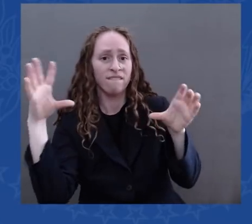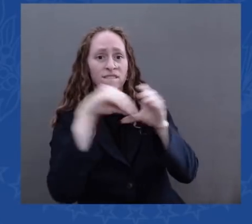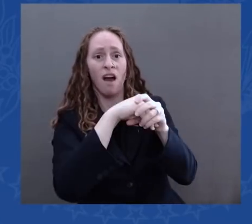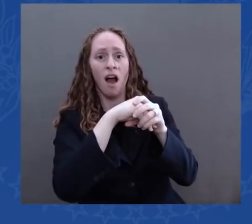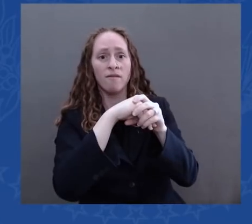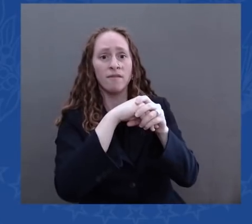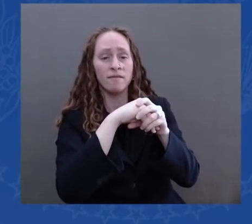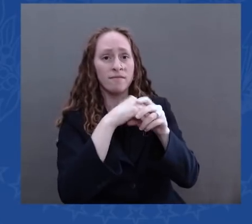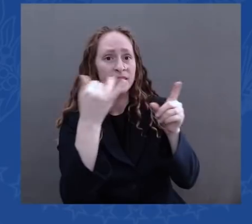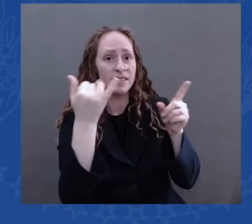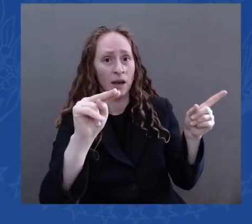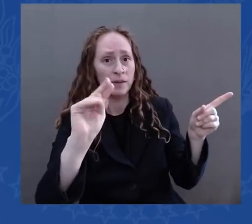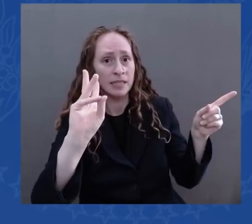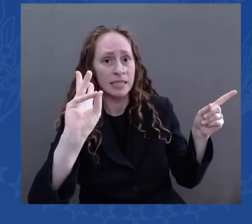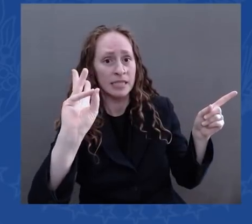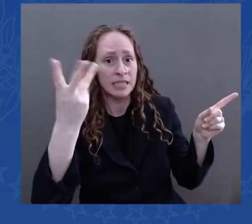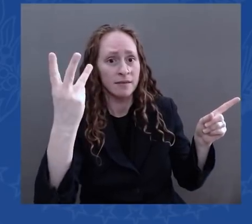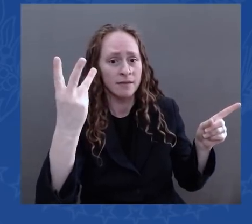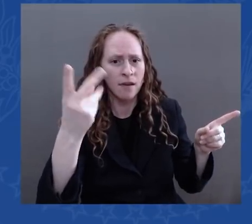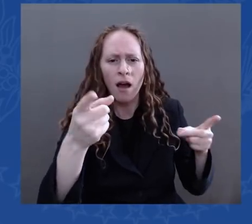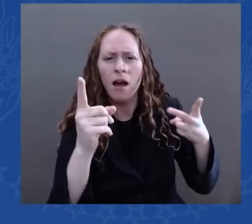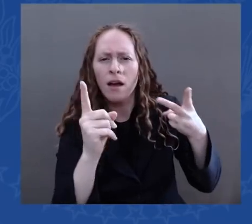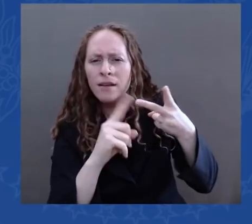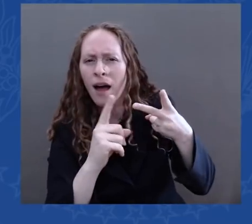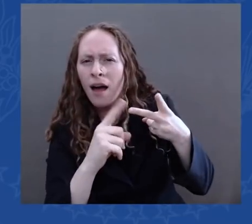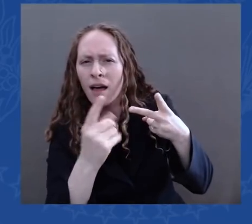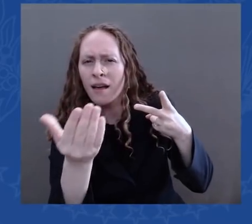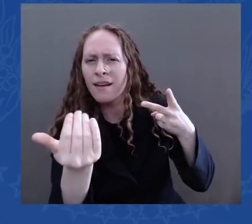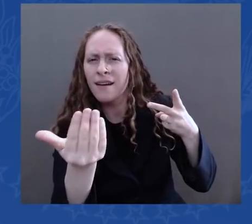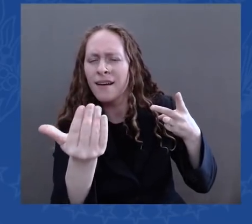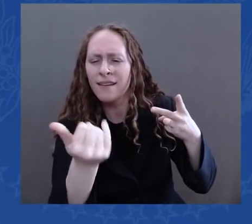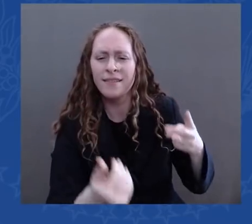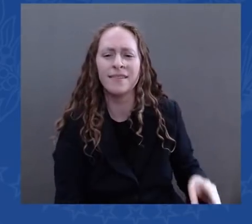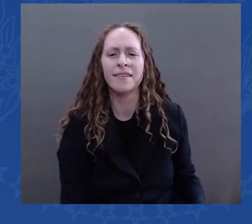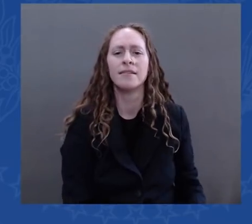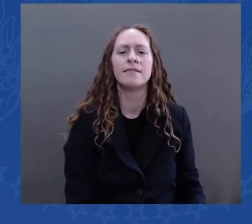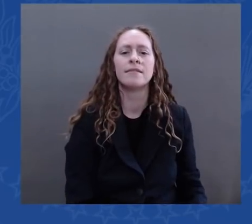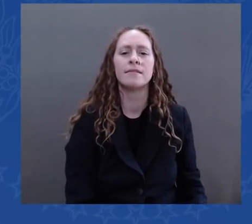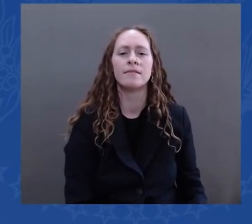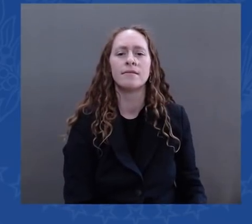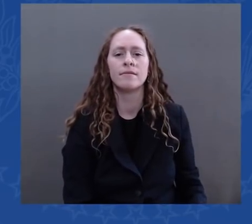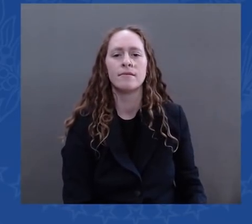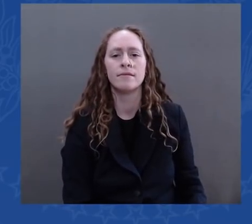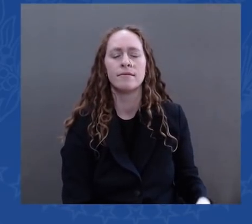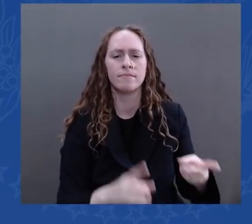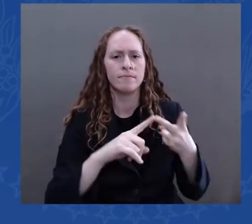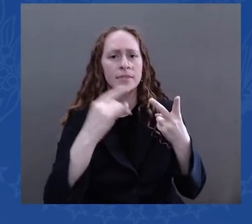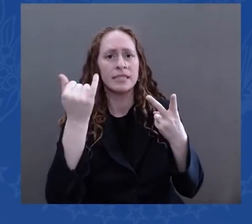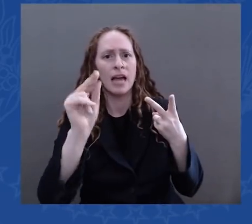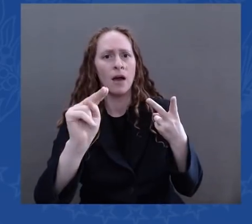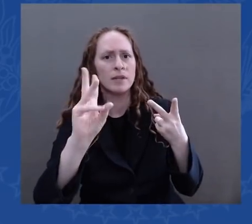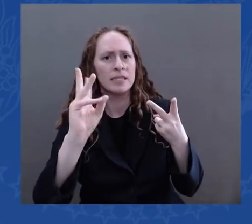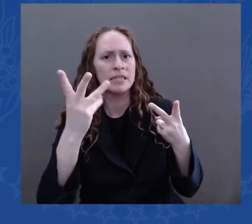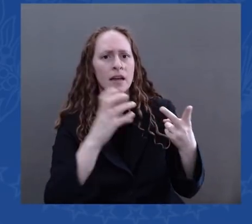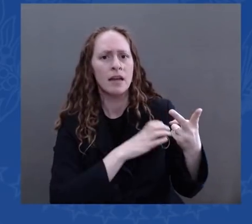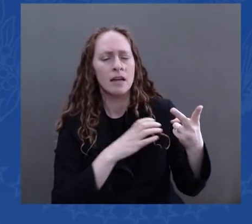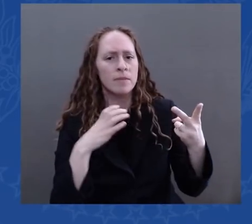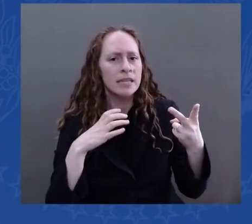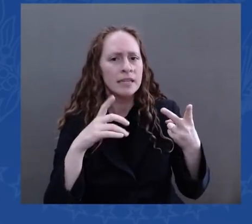One, the January 6th committee and, two, the Justice Department. That's their judgment, not mine to make. The Press: So, on Justice Thomas recusing,